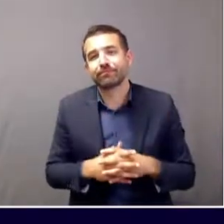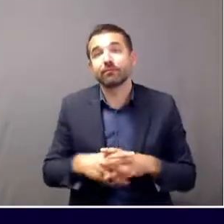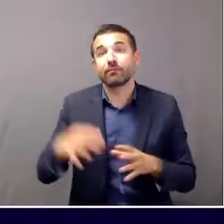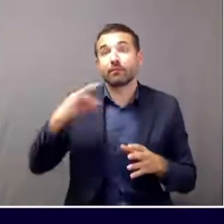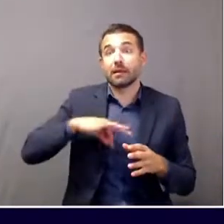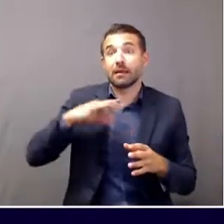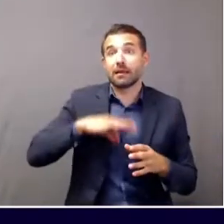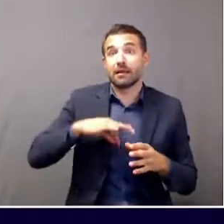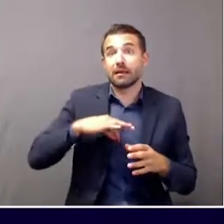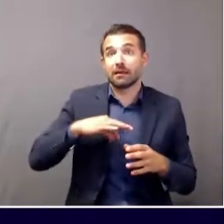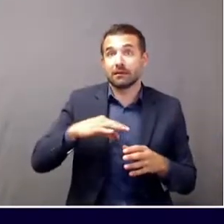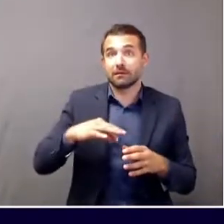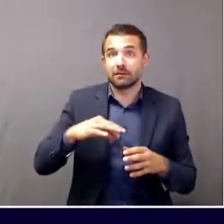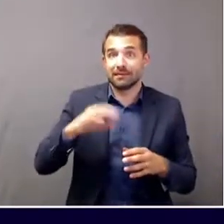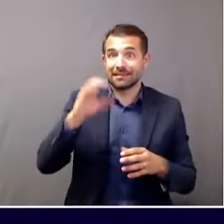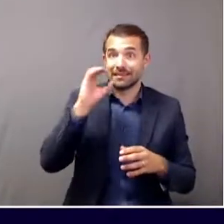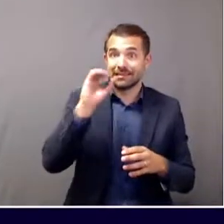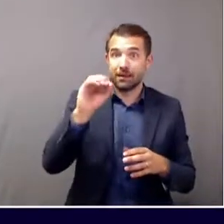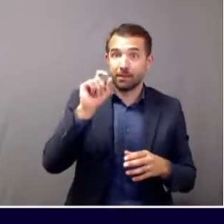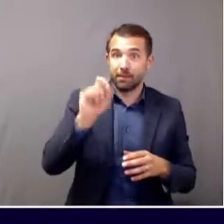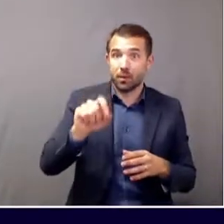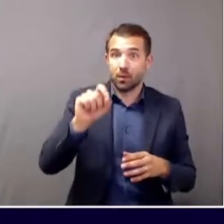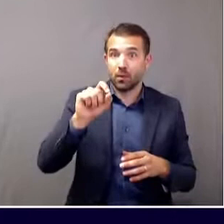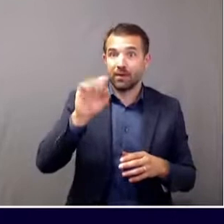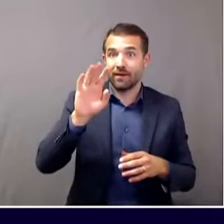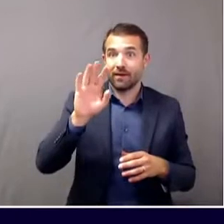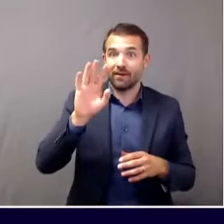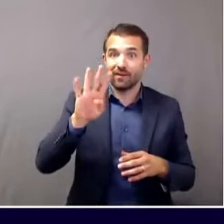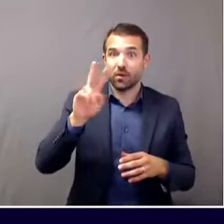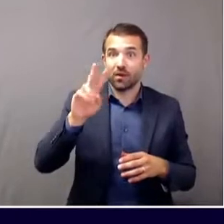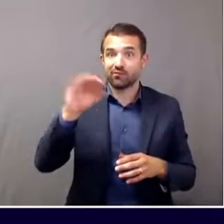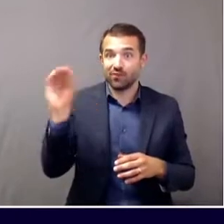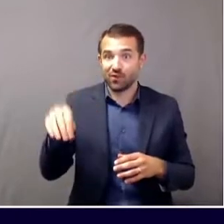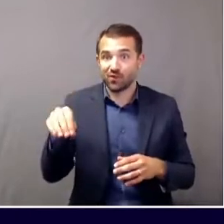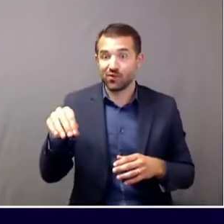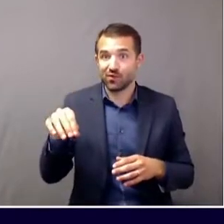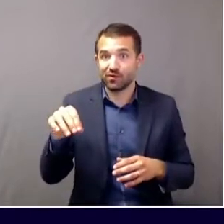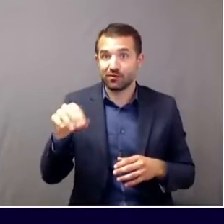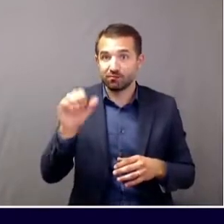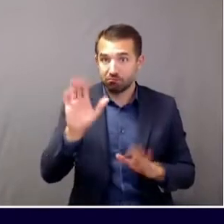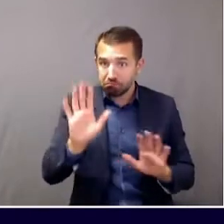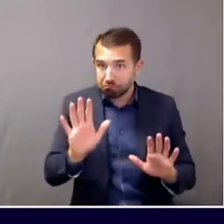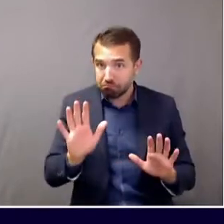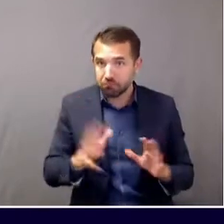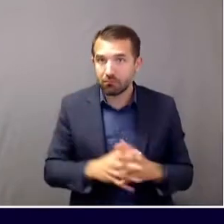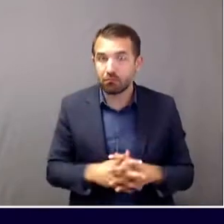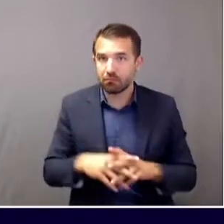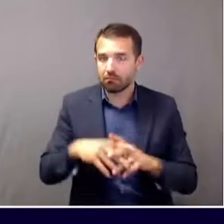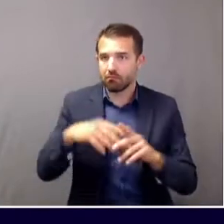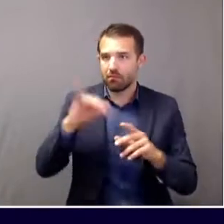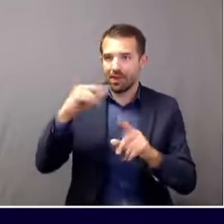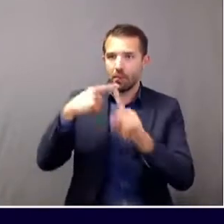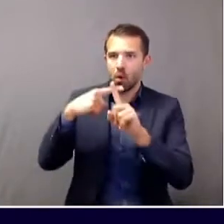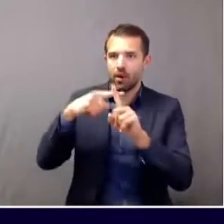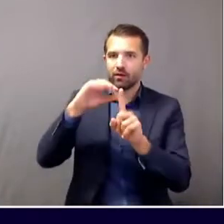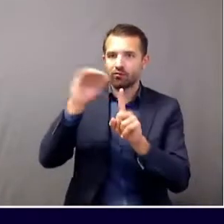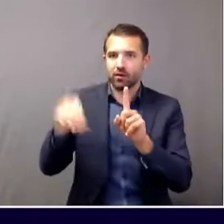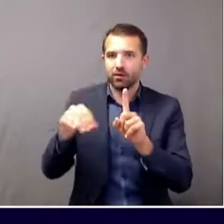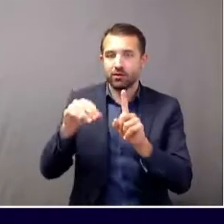zero point five percent causative any are we is that